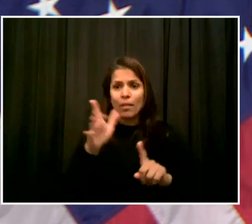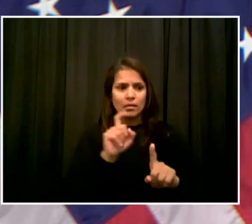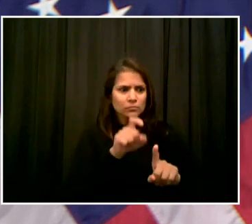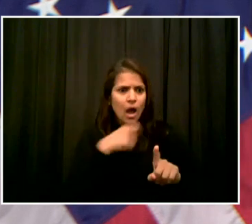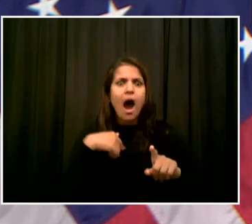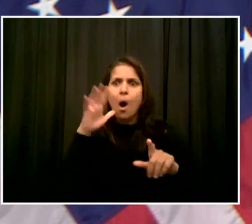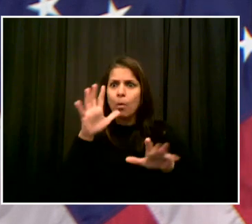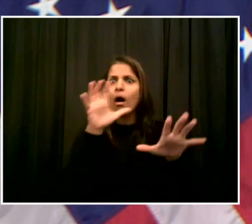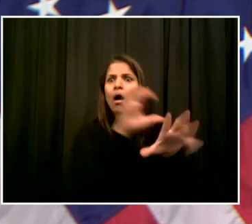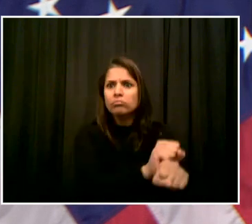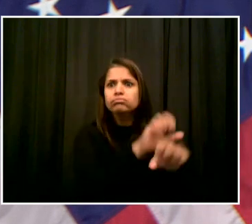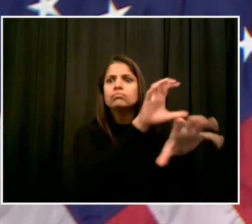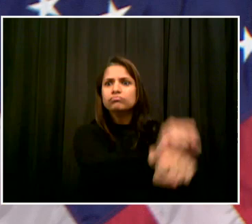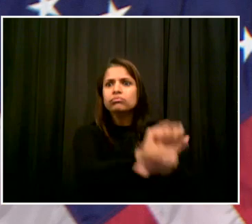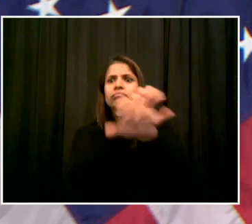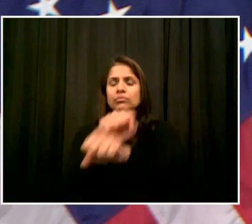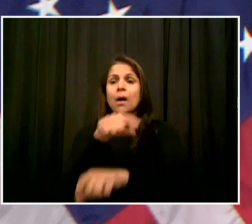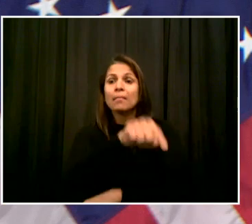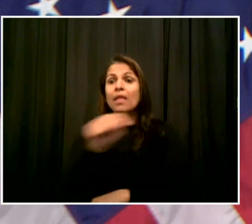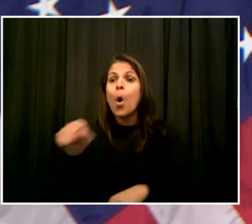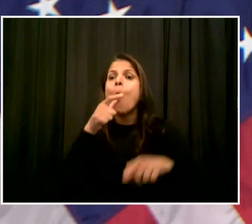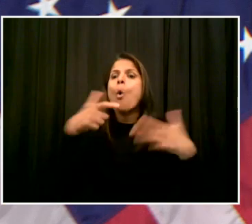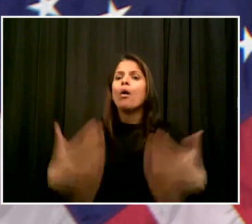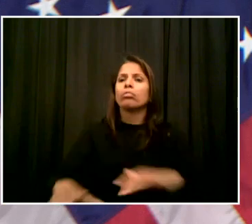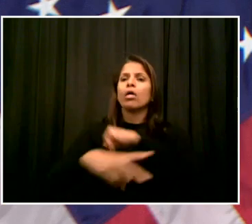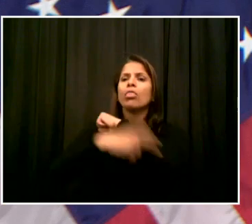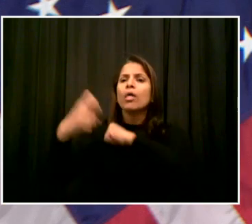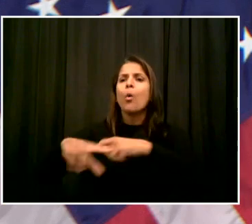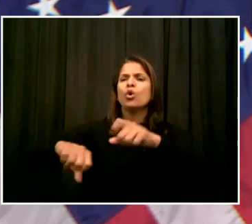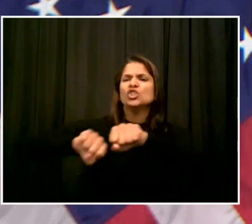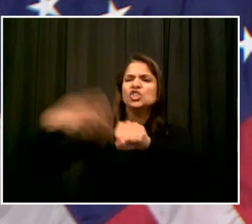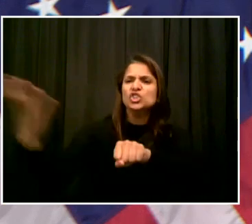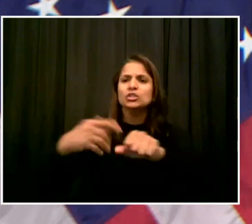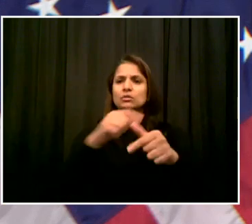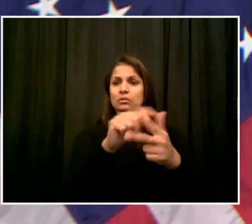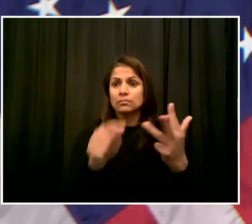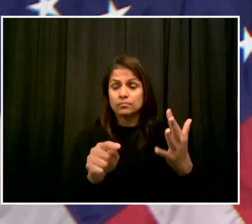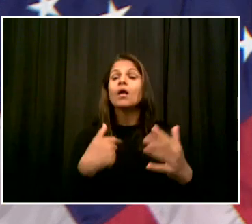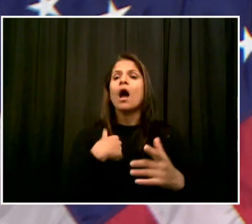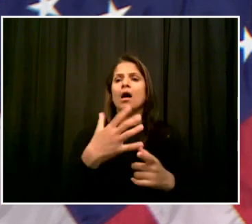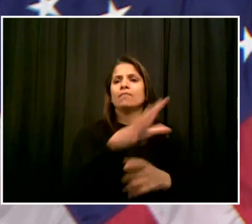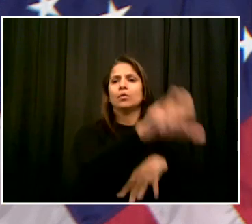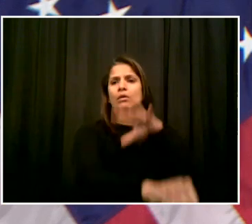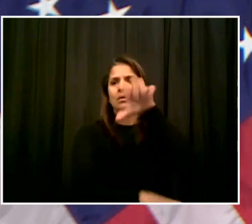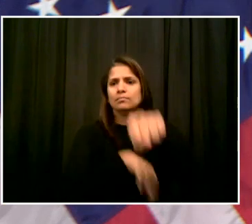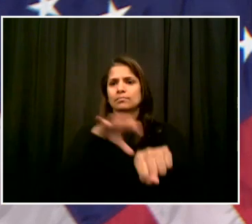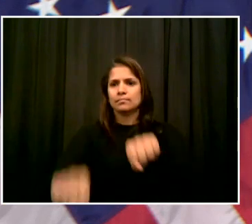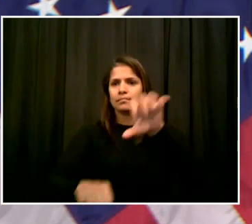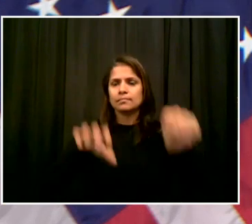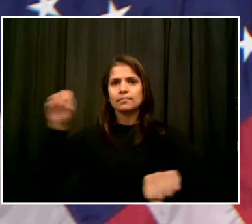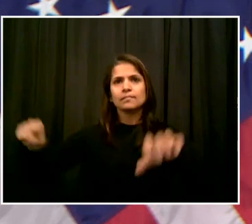WAS, LLWE, HIWLE THE ERWAS LOOTING TAKING PLACE, THERE WERE MULTIPLE ARRESTS FOR